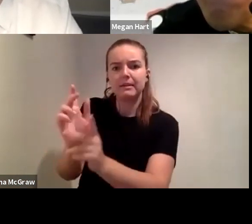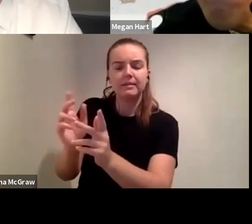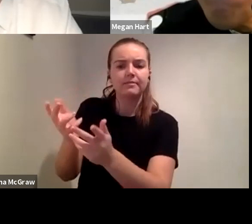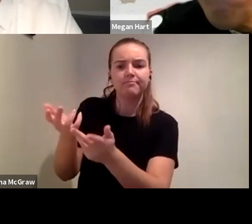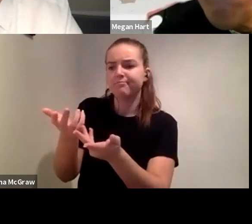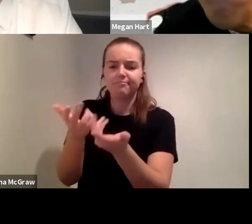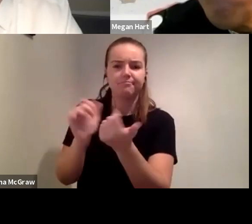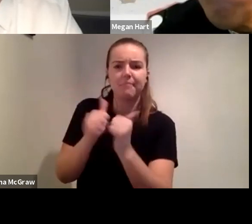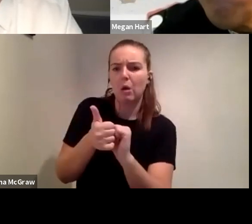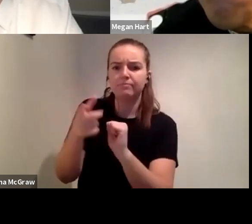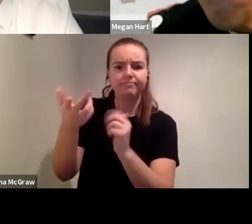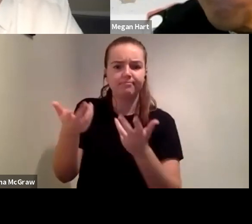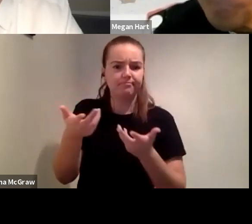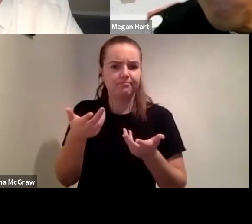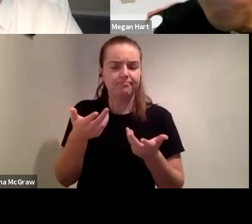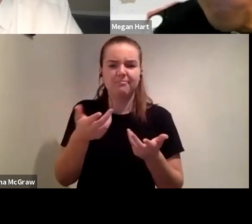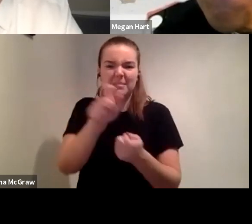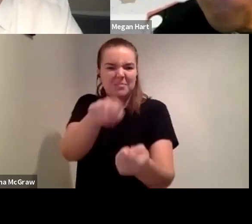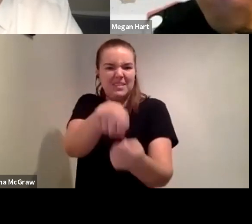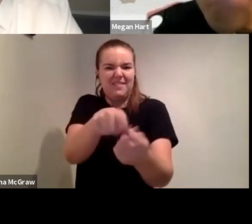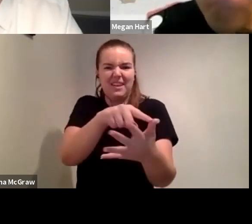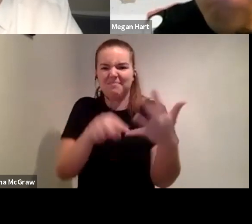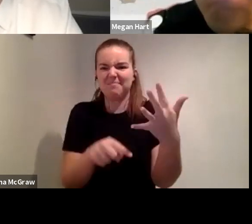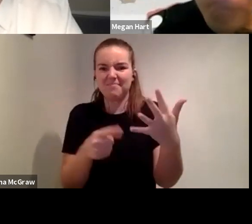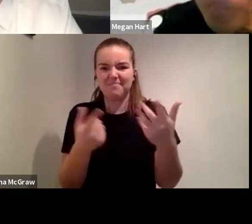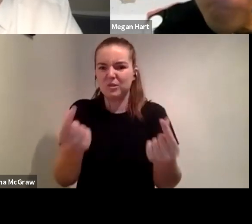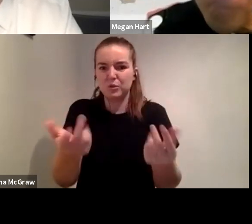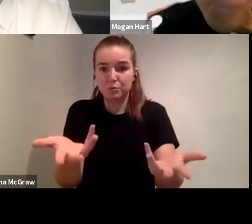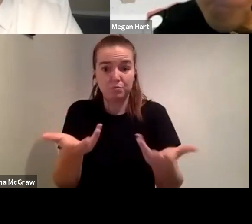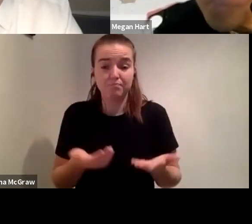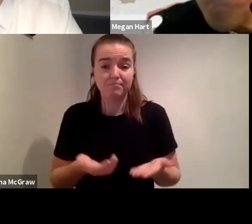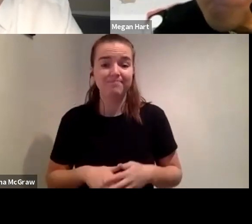We just want to ask if there are additional, Pacific things you do at your agency's